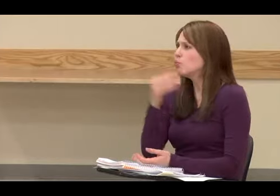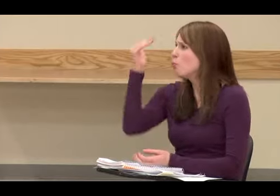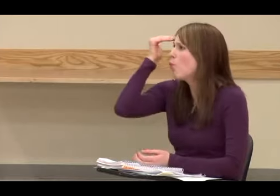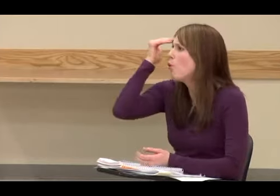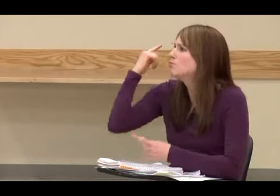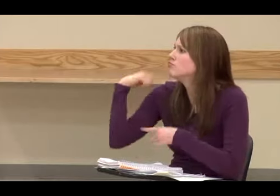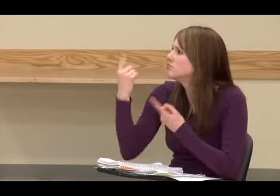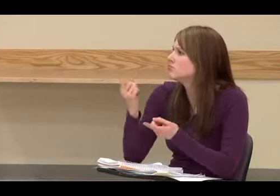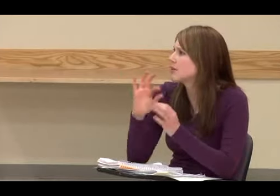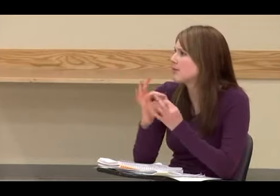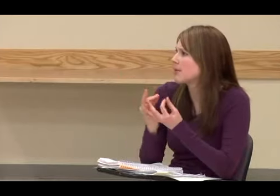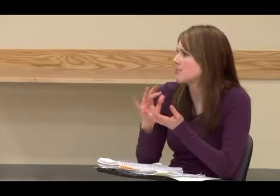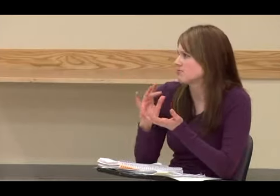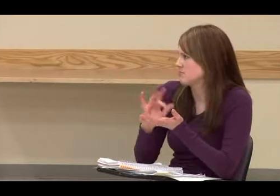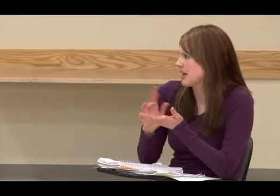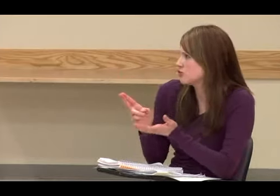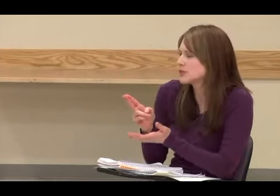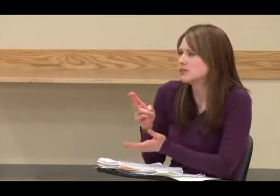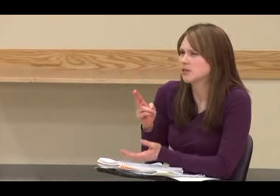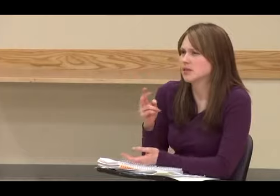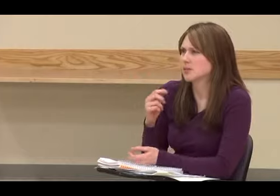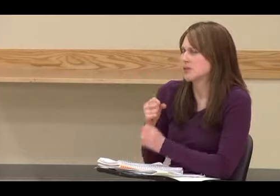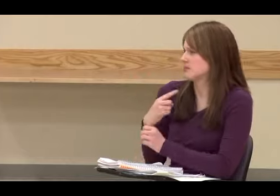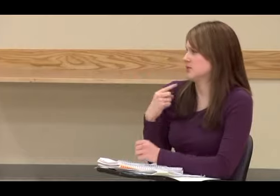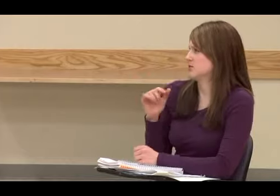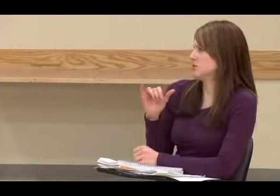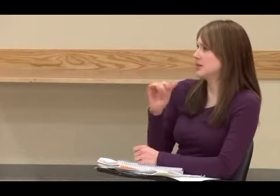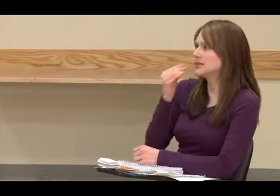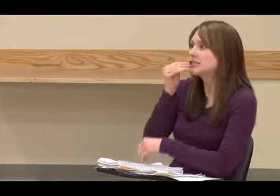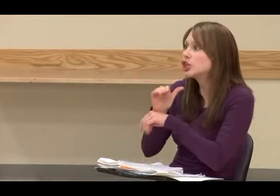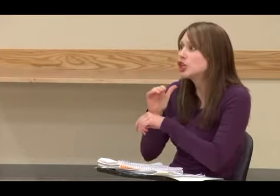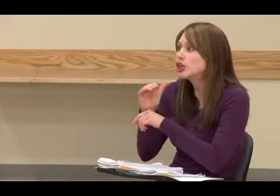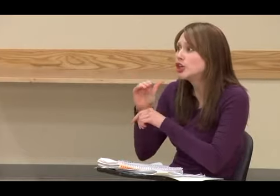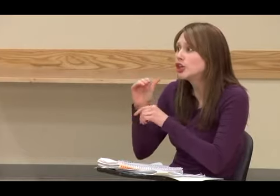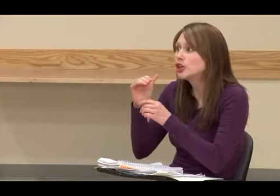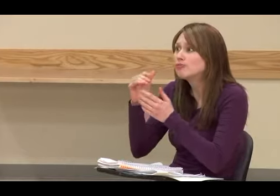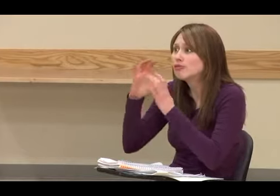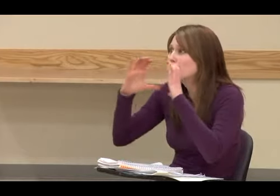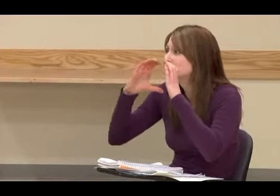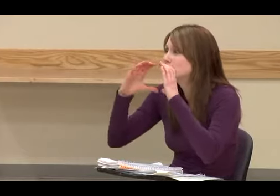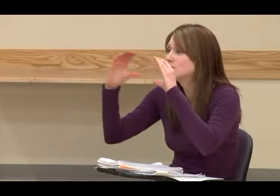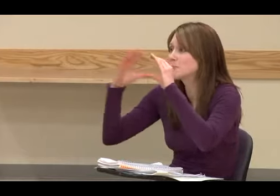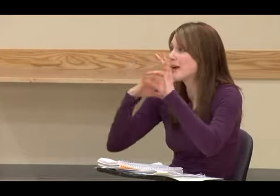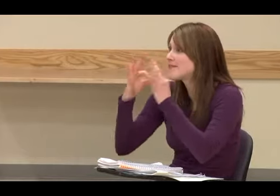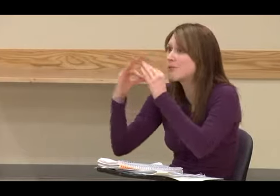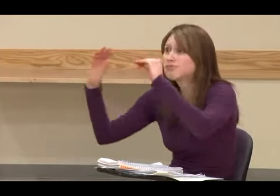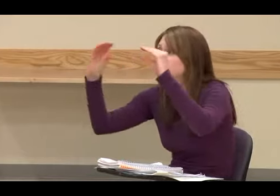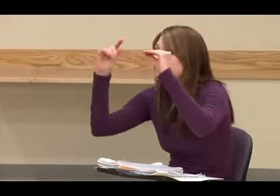about our family's medical history that I didn't. She said she learned it all at the dinner table during conversations.